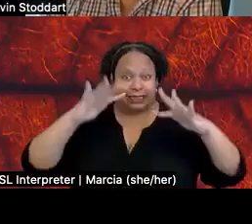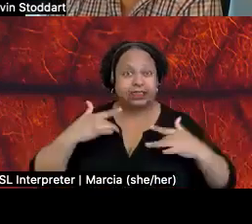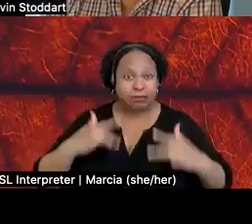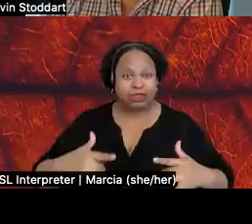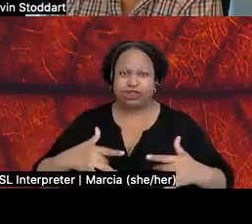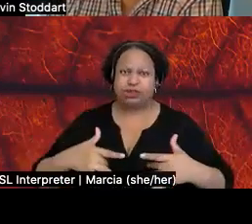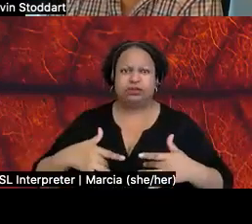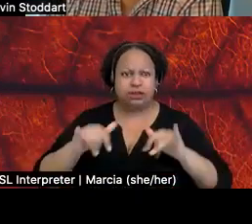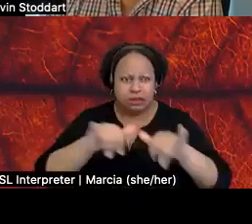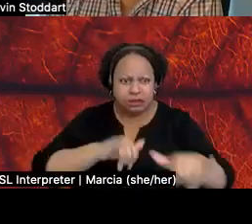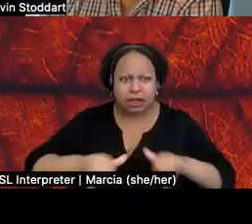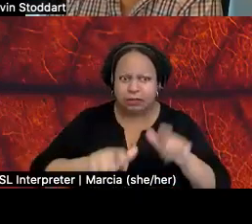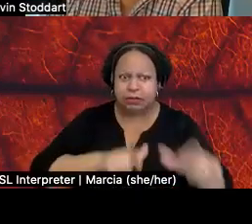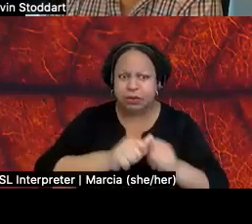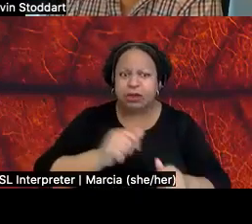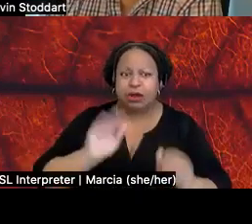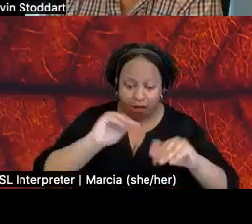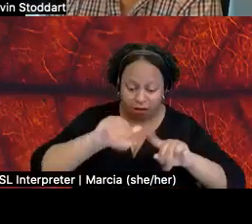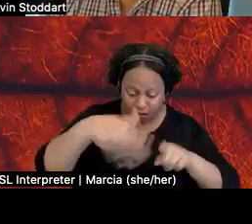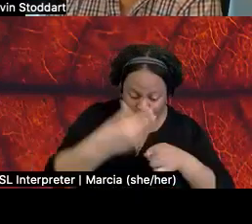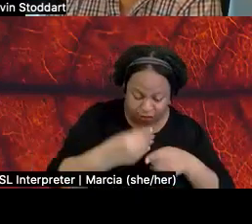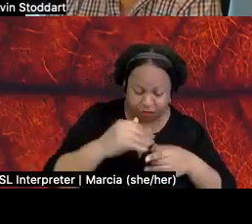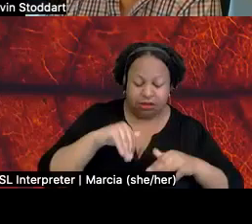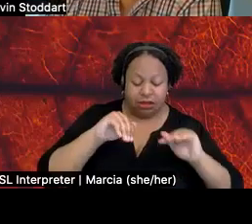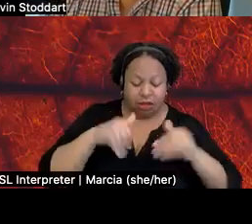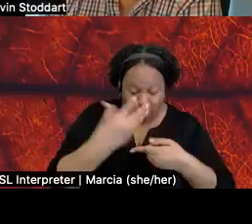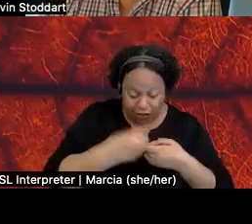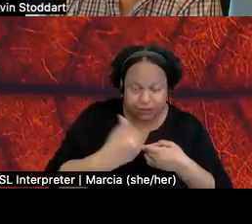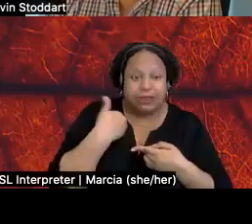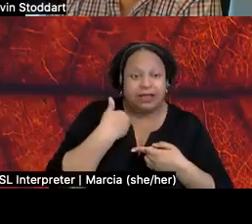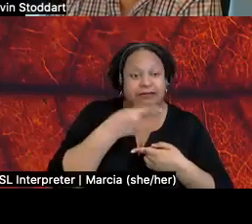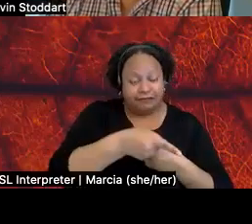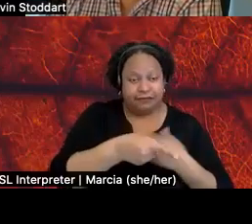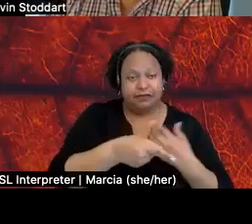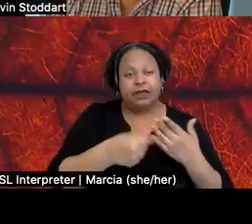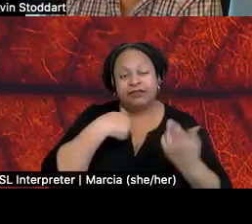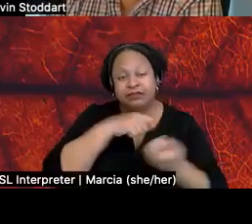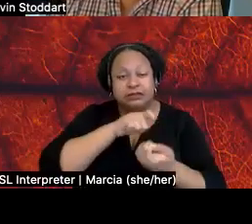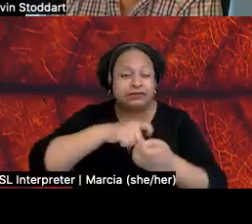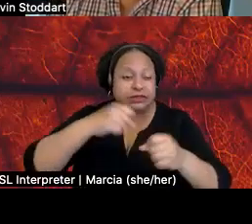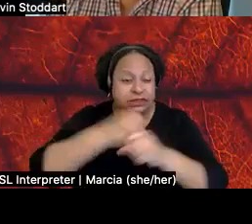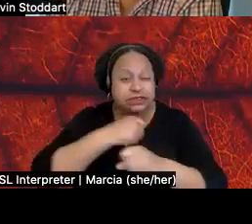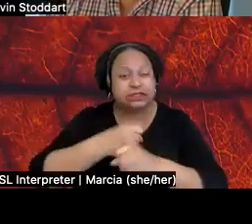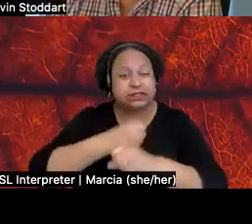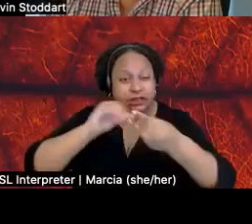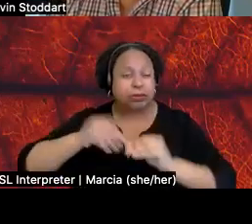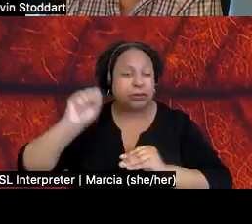And I'll show you some statistics from our study several years ago